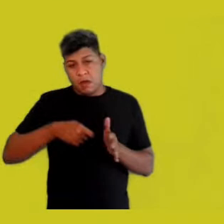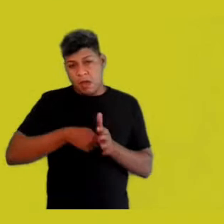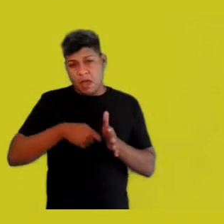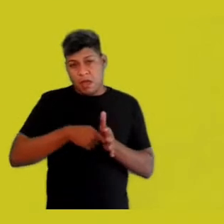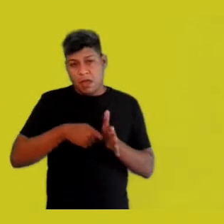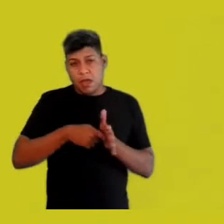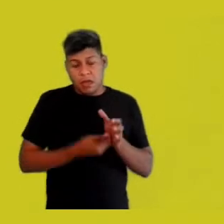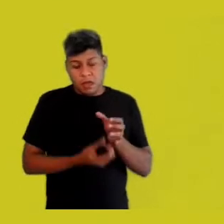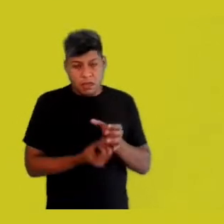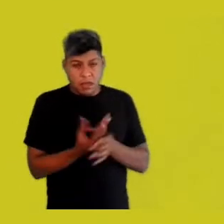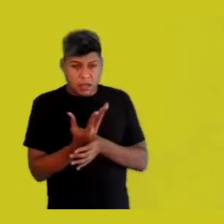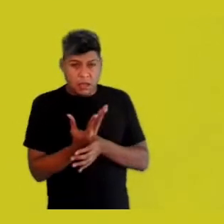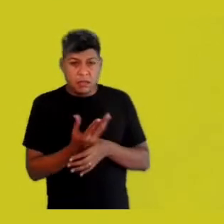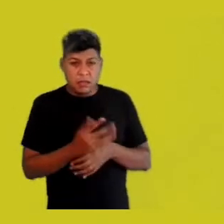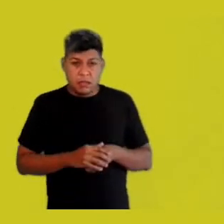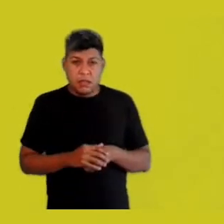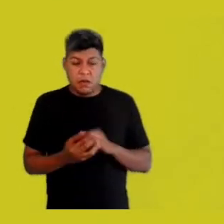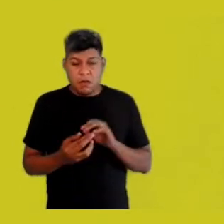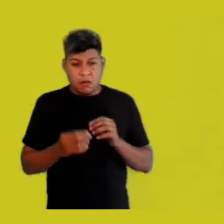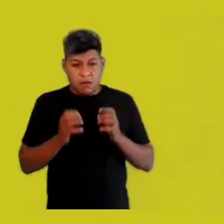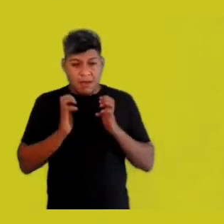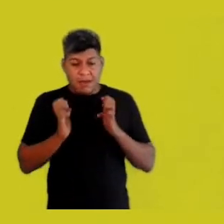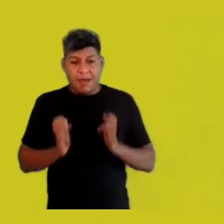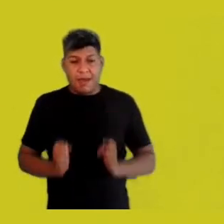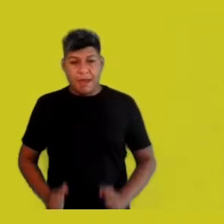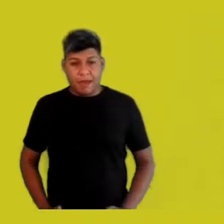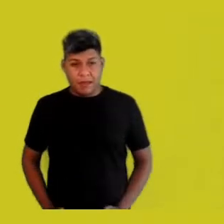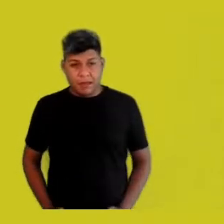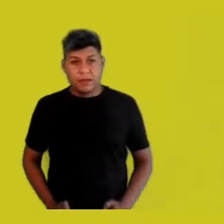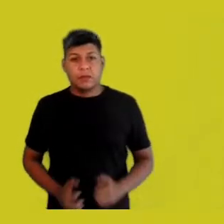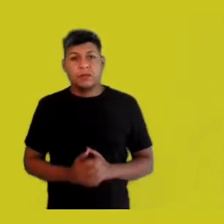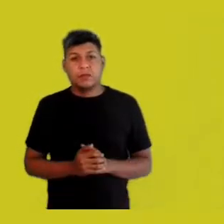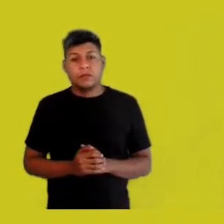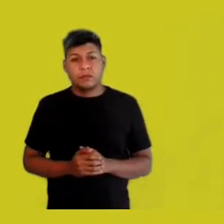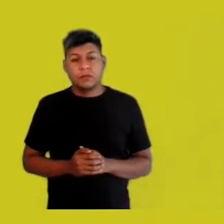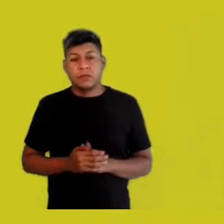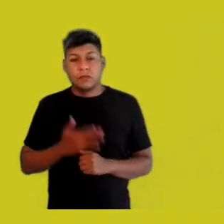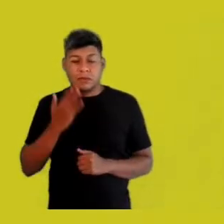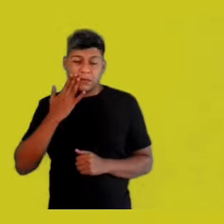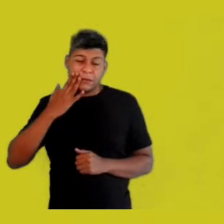these ethical regimes, these imagination regimes